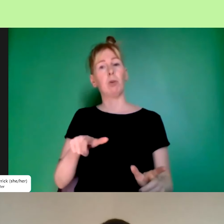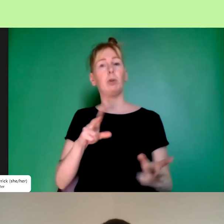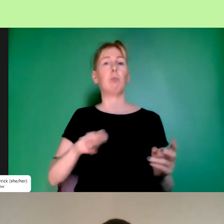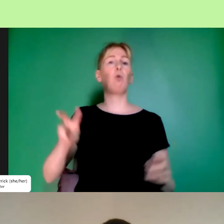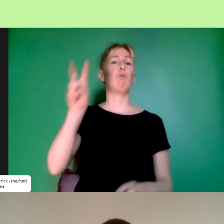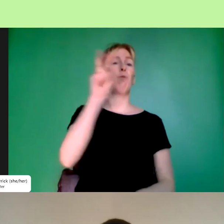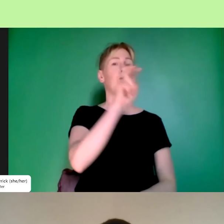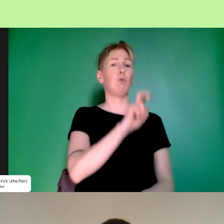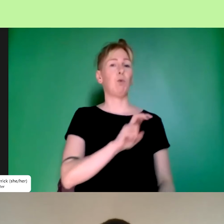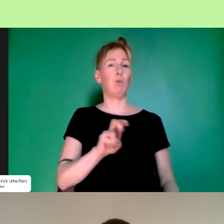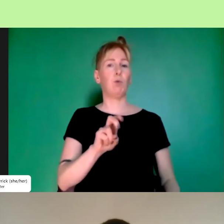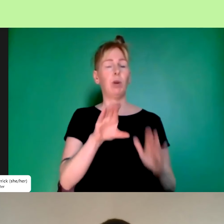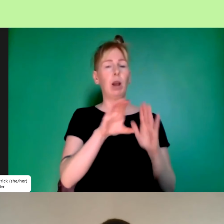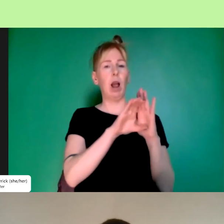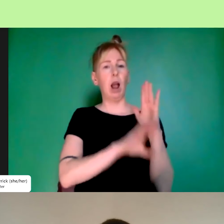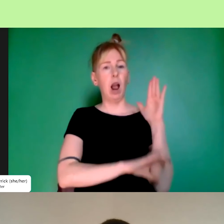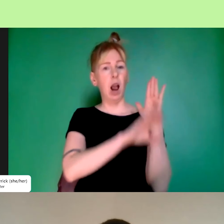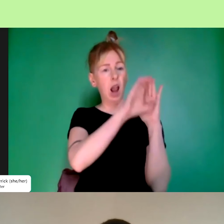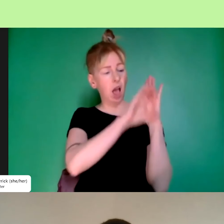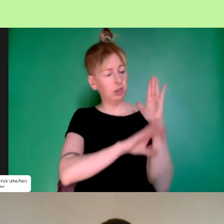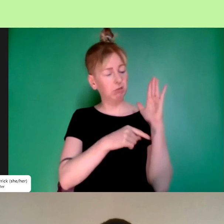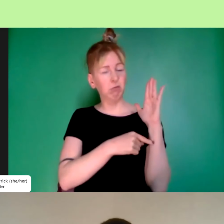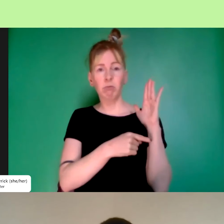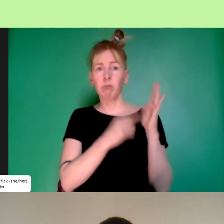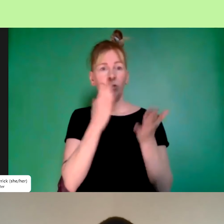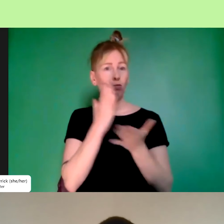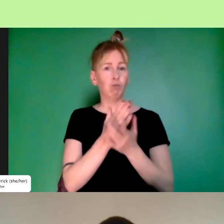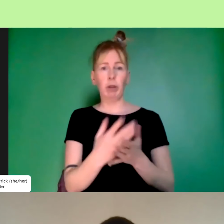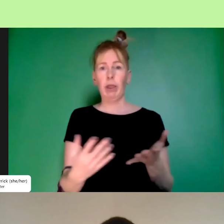Class is a major thing in the art, I think a lot of people come into the art thinking is this